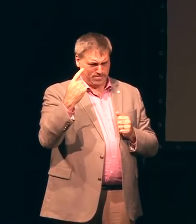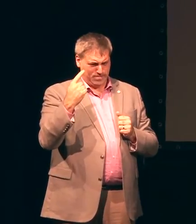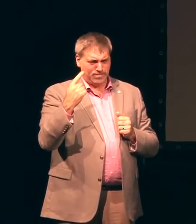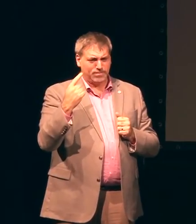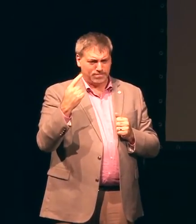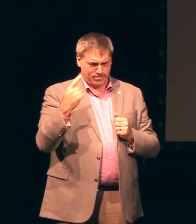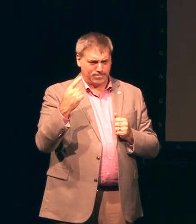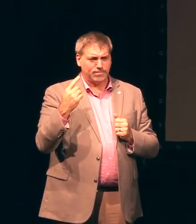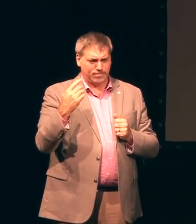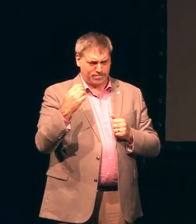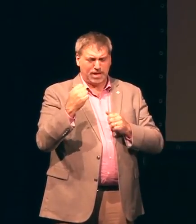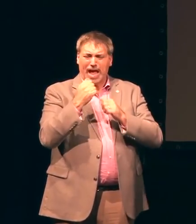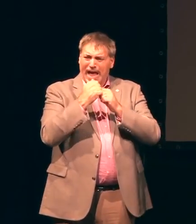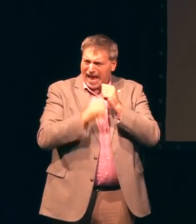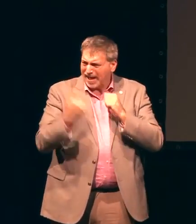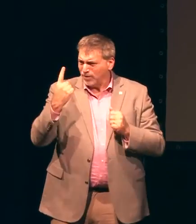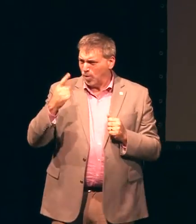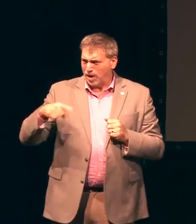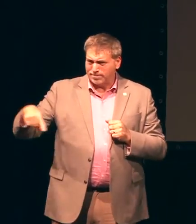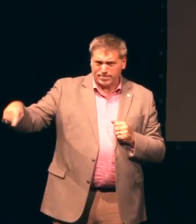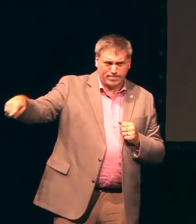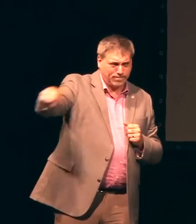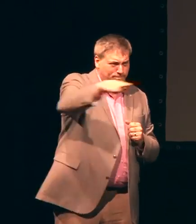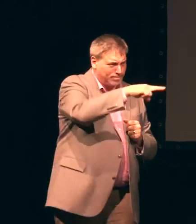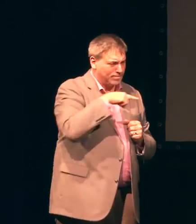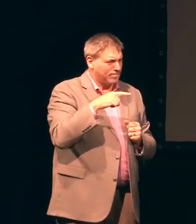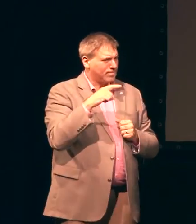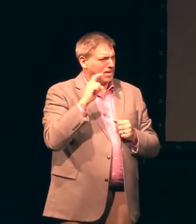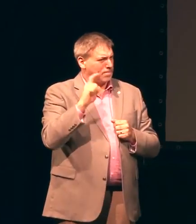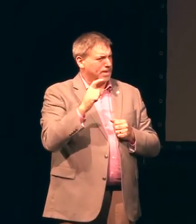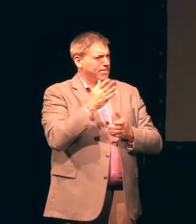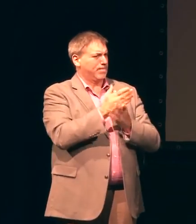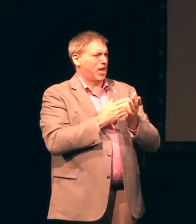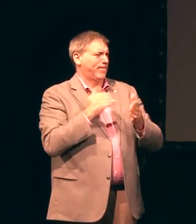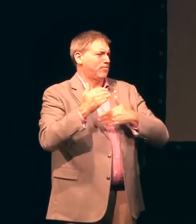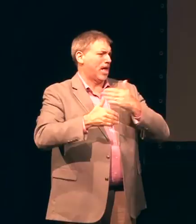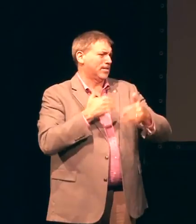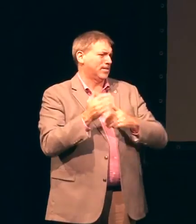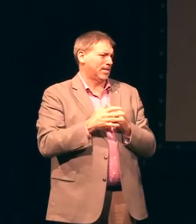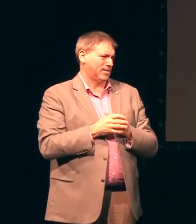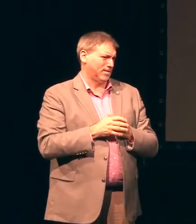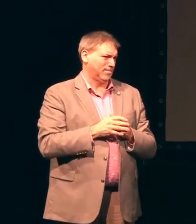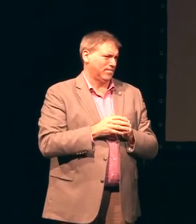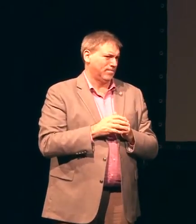to not have separation with your ethnic groups, you must all come together. Everyone must be